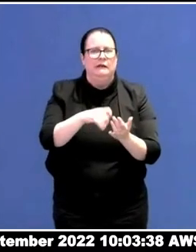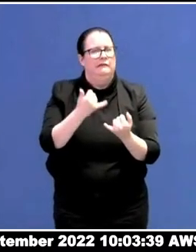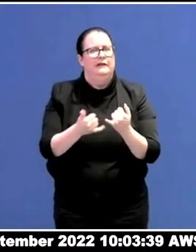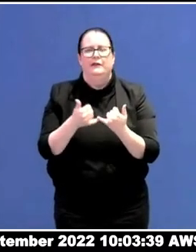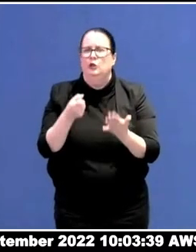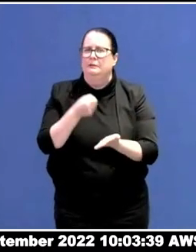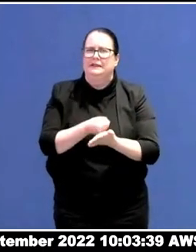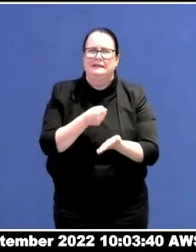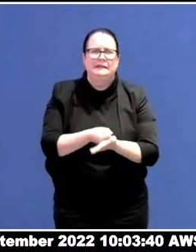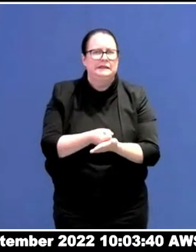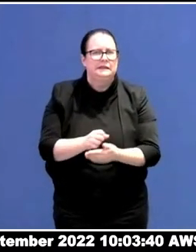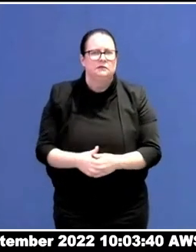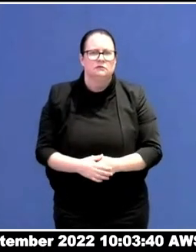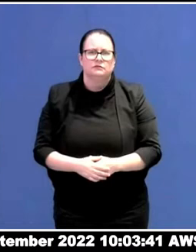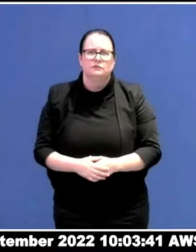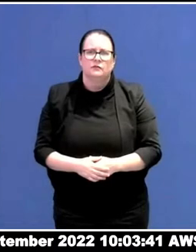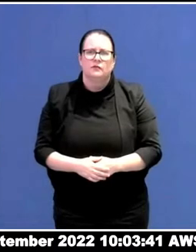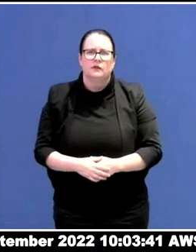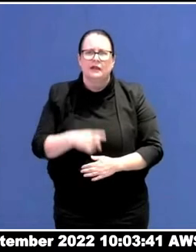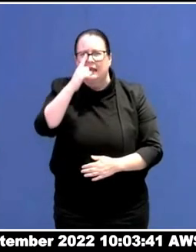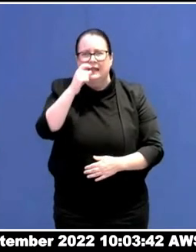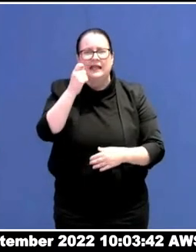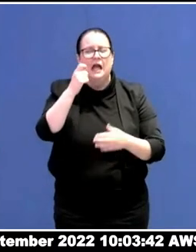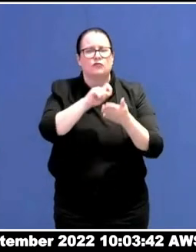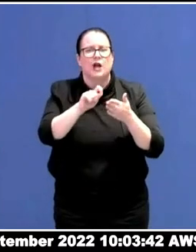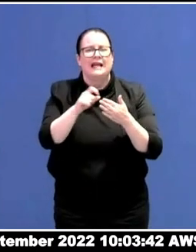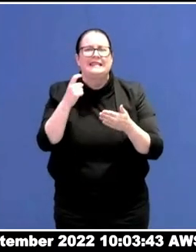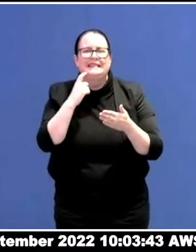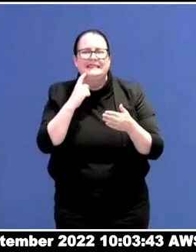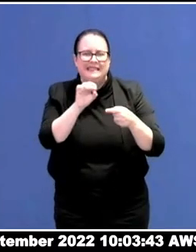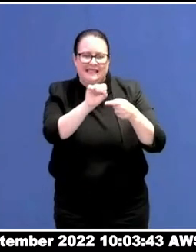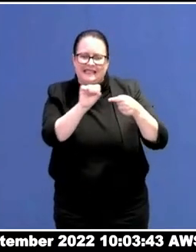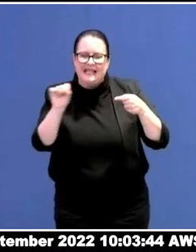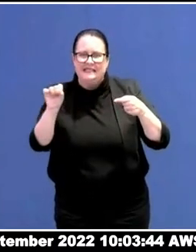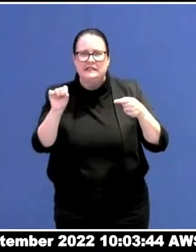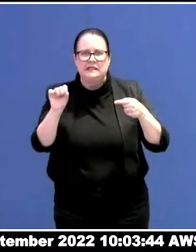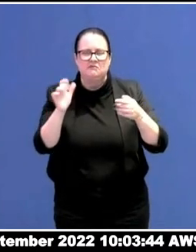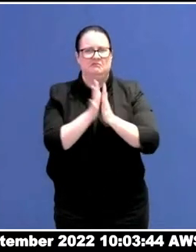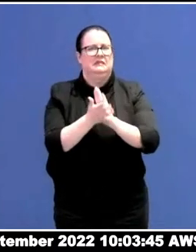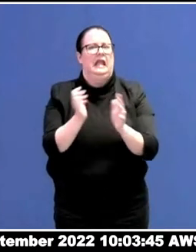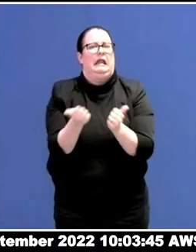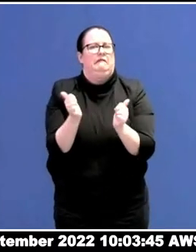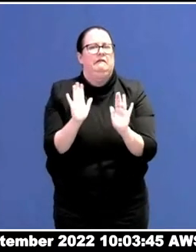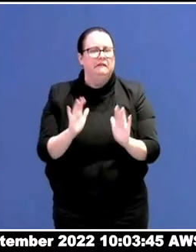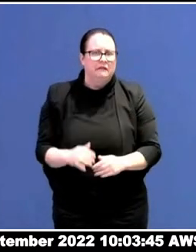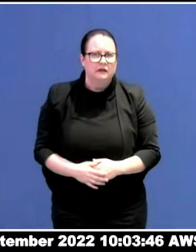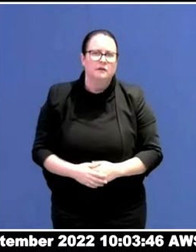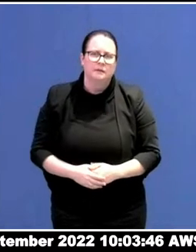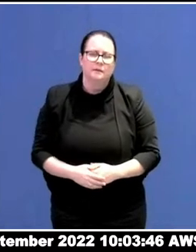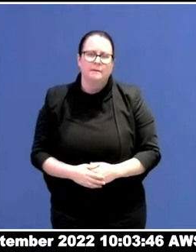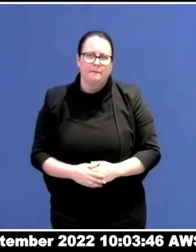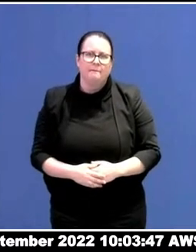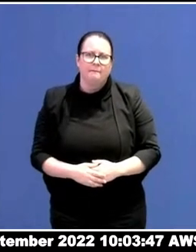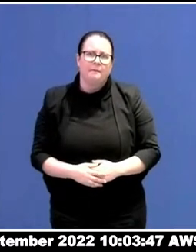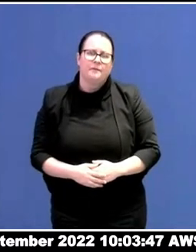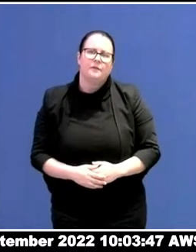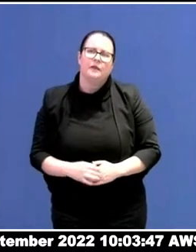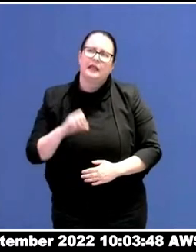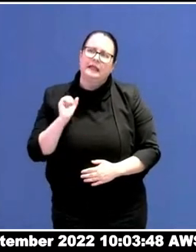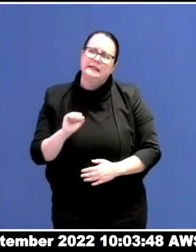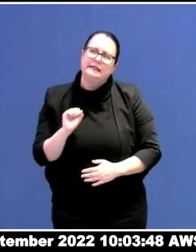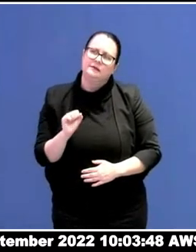He would write a - yes, a fairly simple sentence and, yes, the - his - I can't